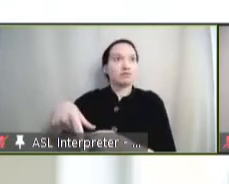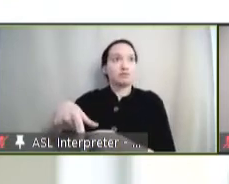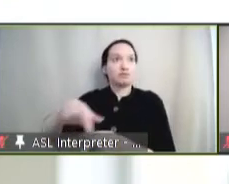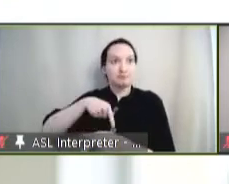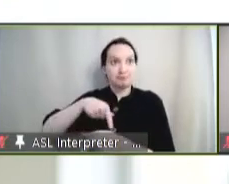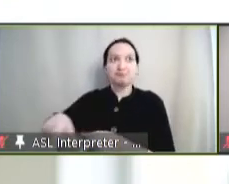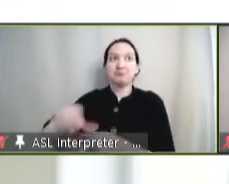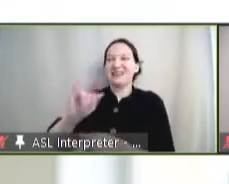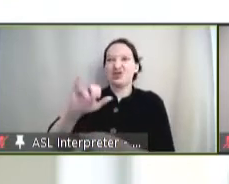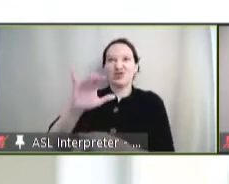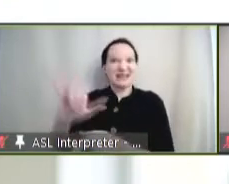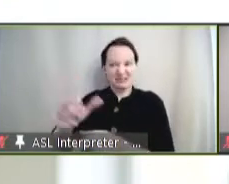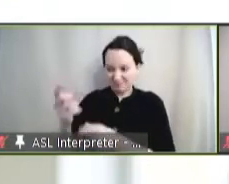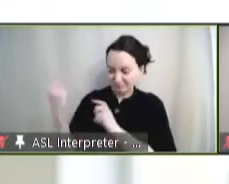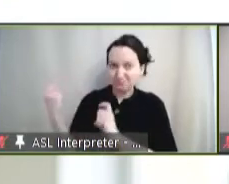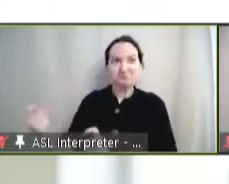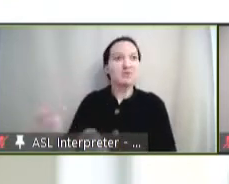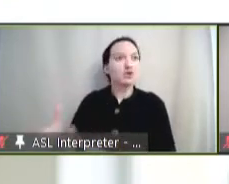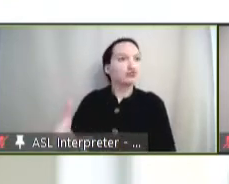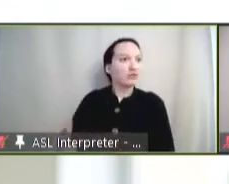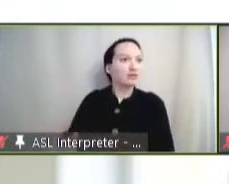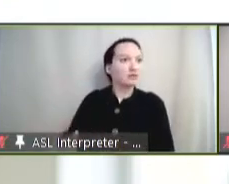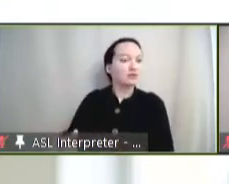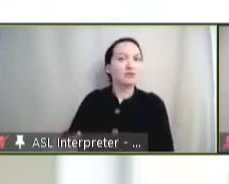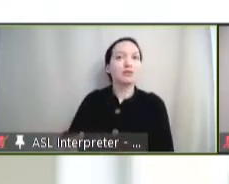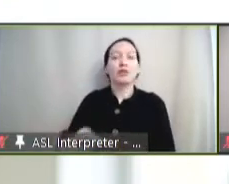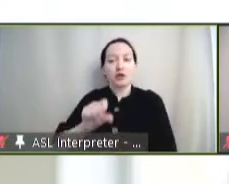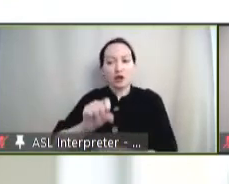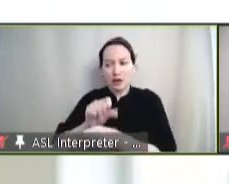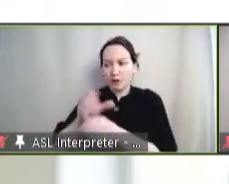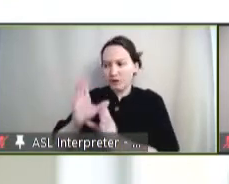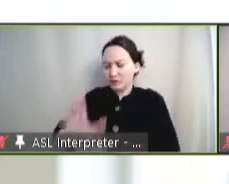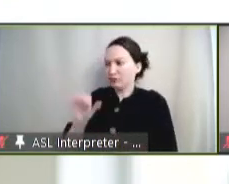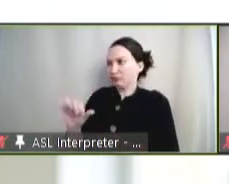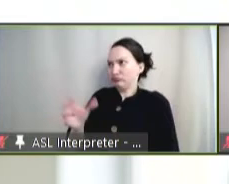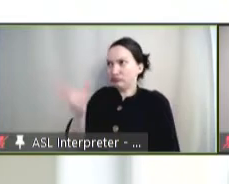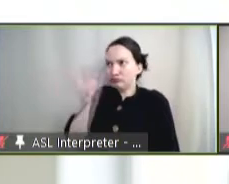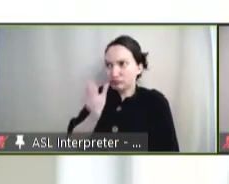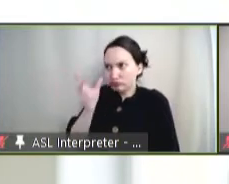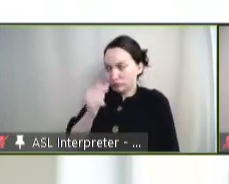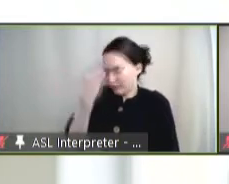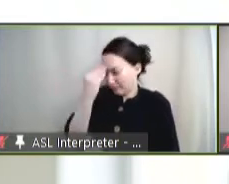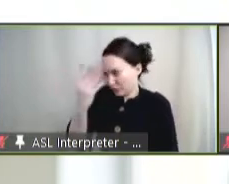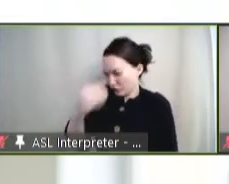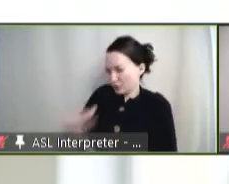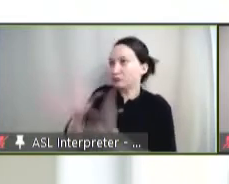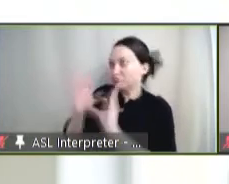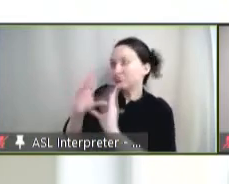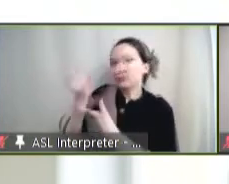a trusted voice for employers to get their best information and understanding that the employers